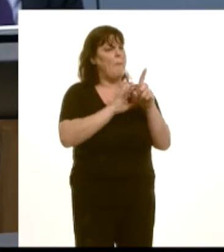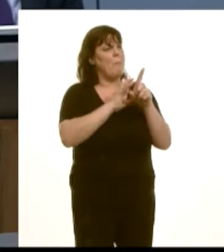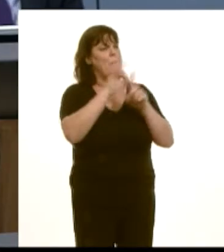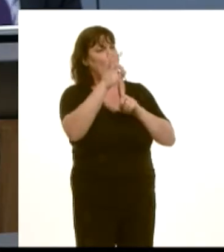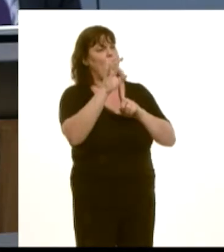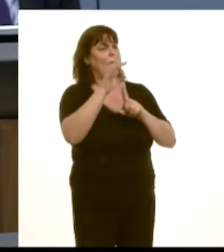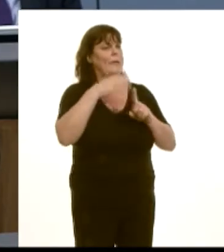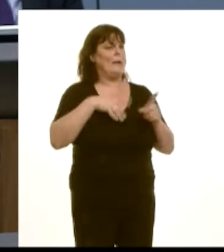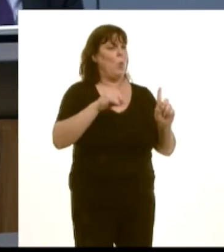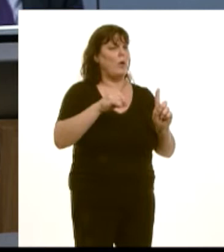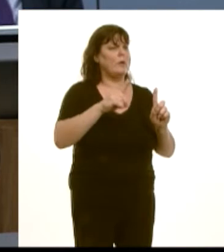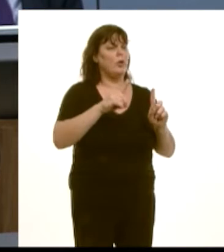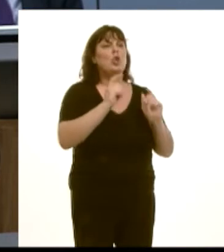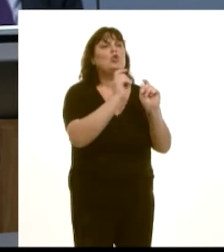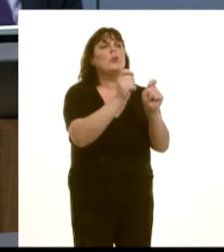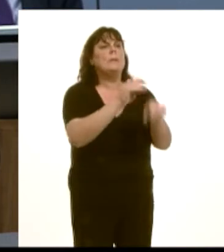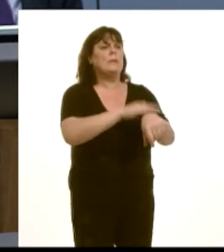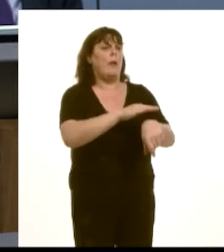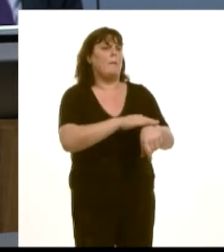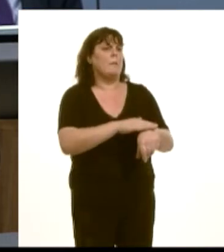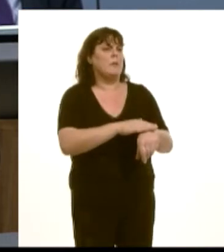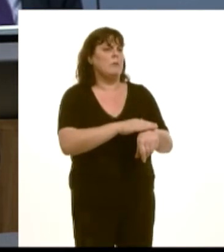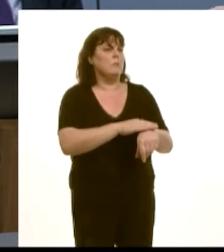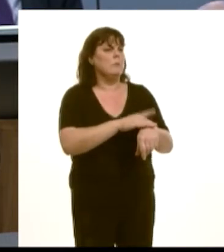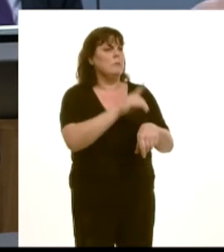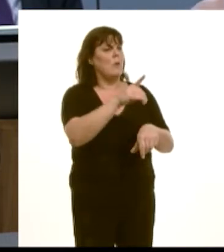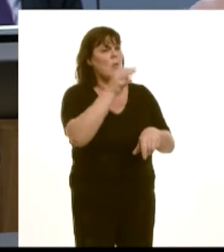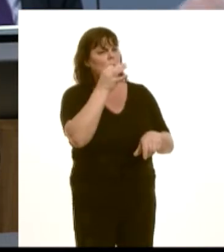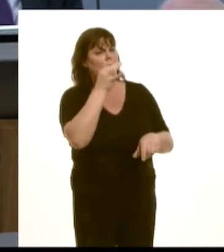times and indeed your understanding of them. It is a disgrace, frankly, that you are seven